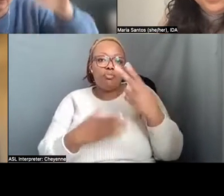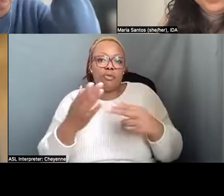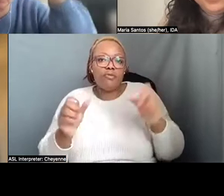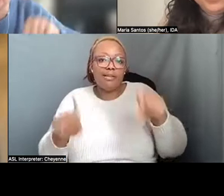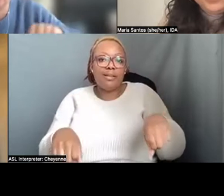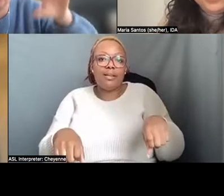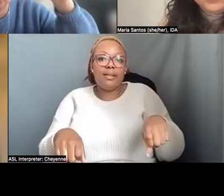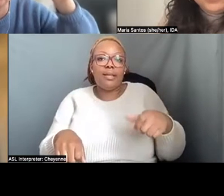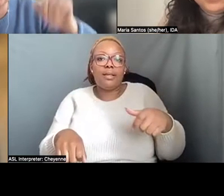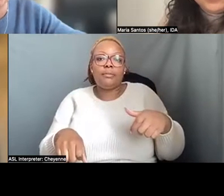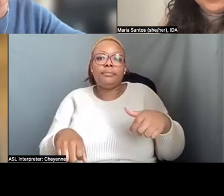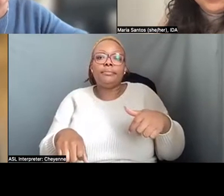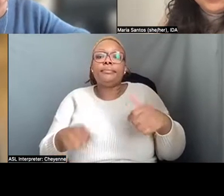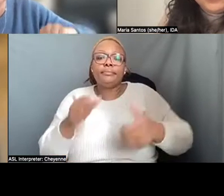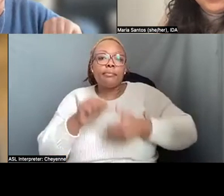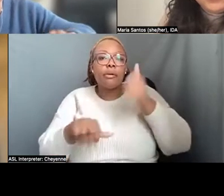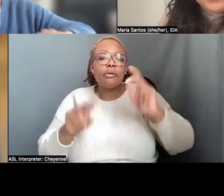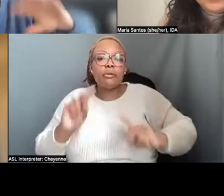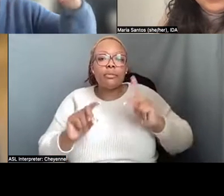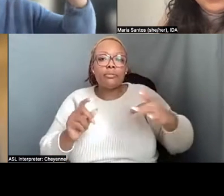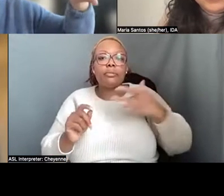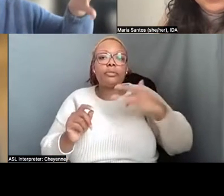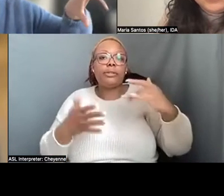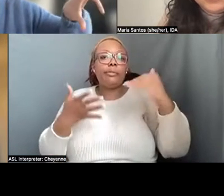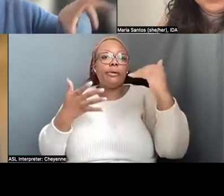Most people would list that in the -- I think you will see it in the presentation.